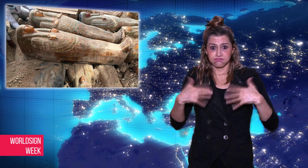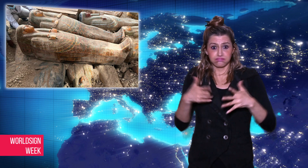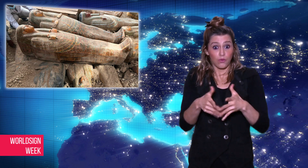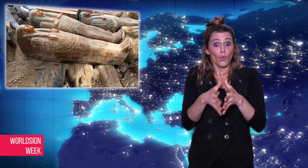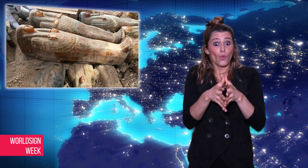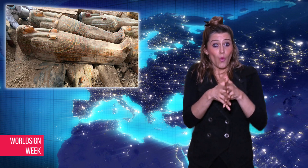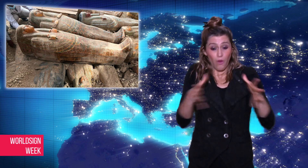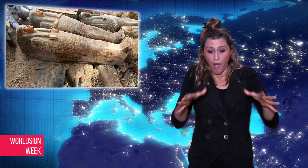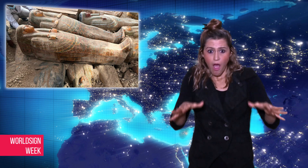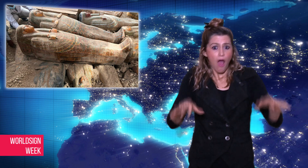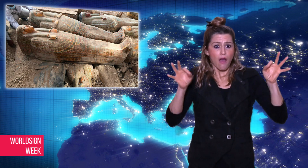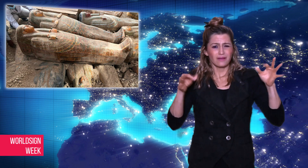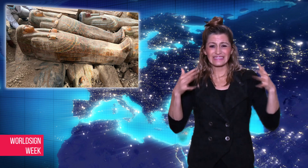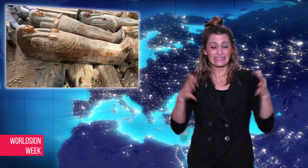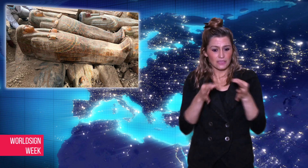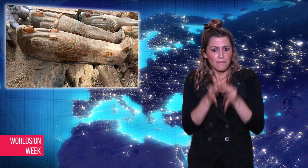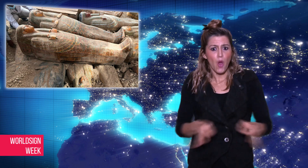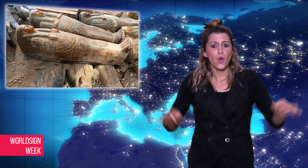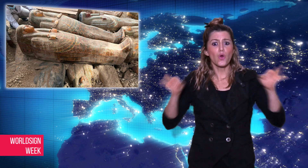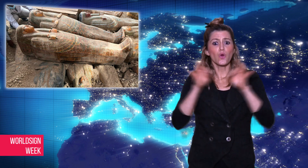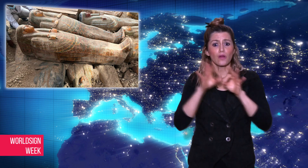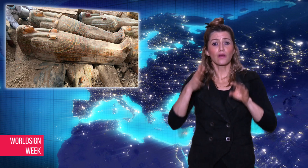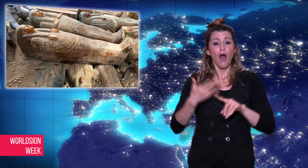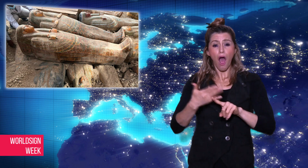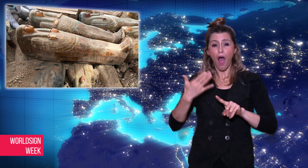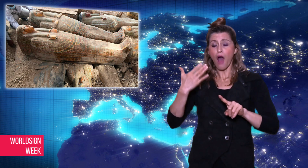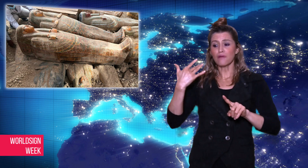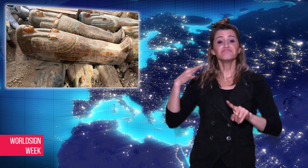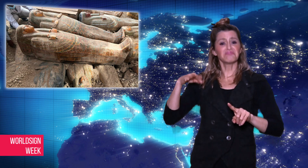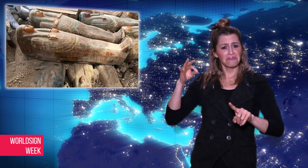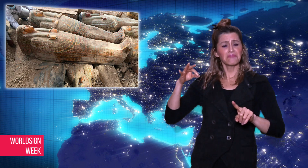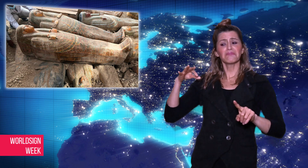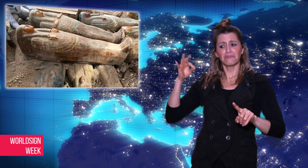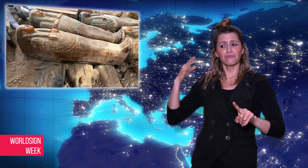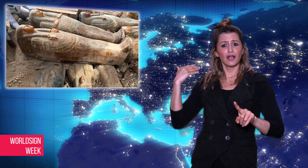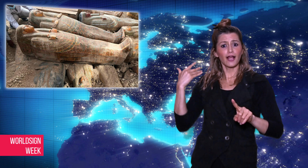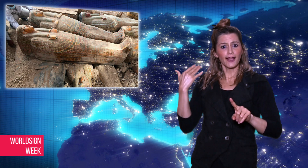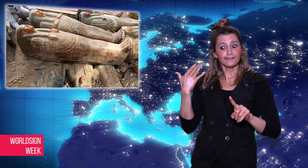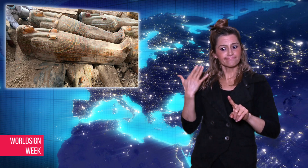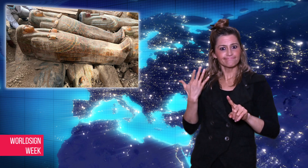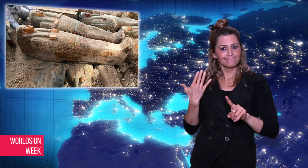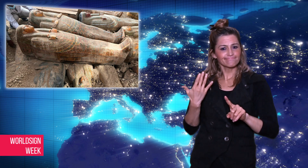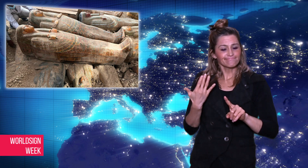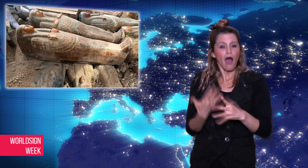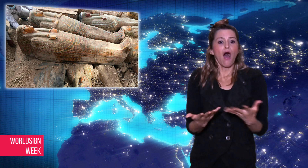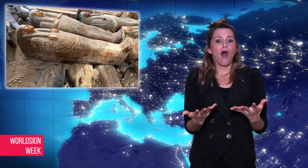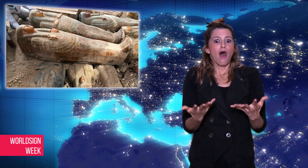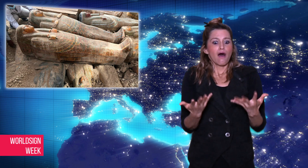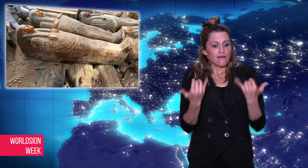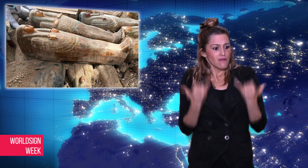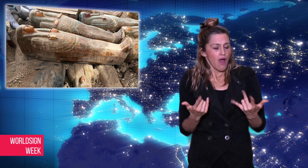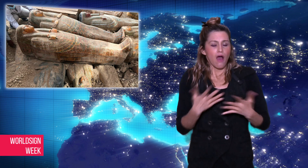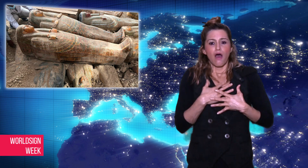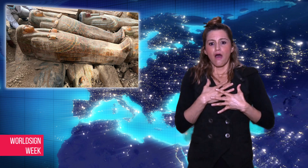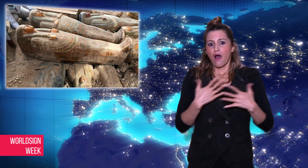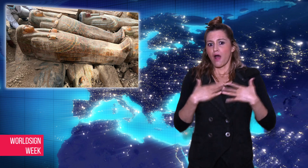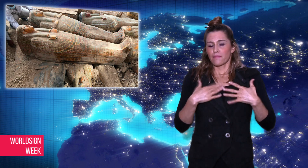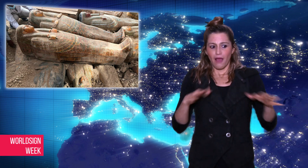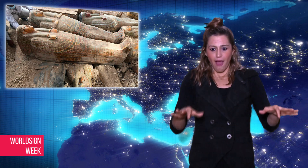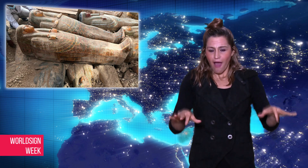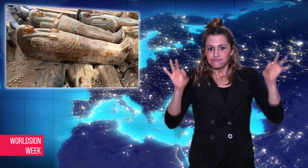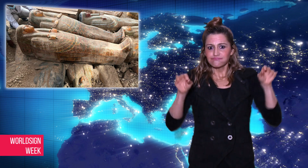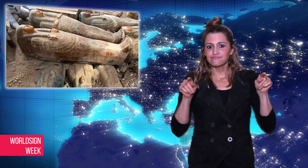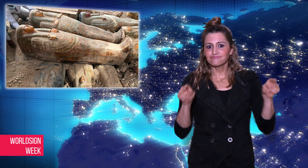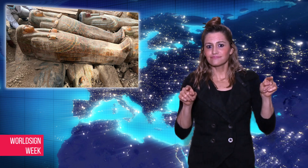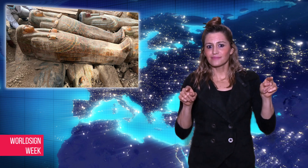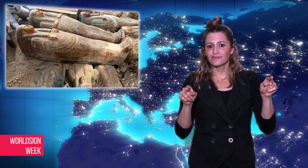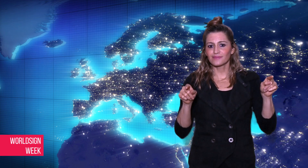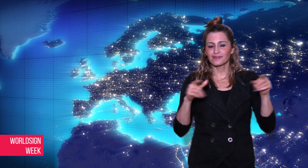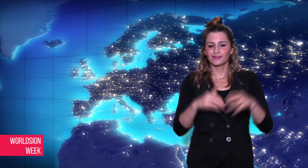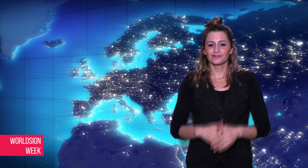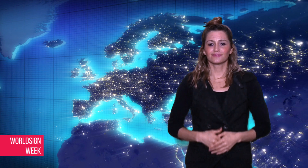and most important one in years.